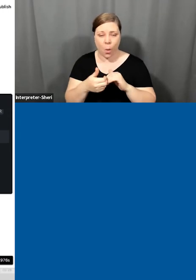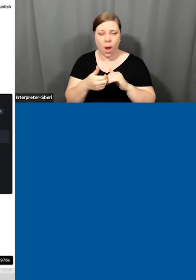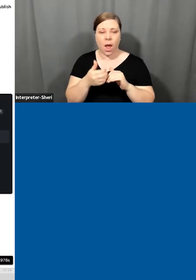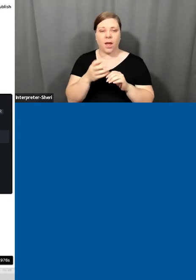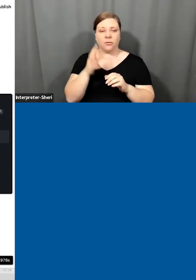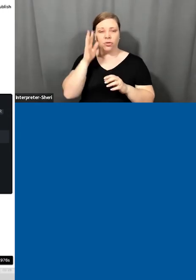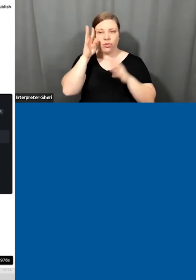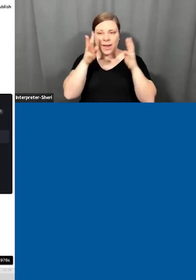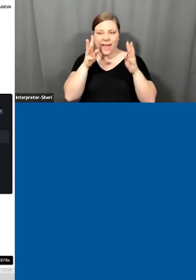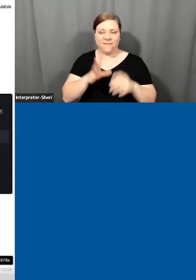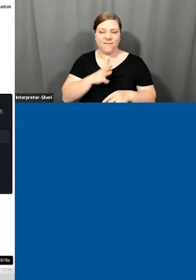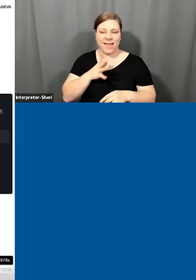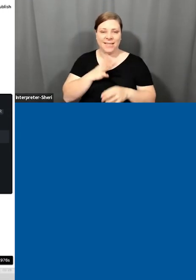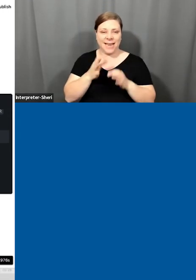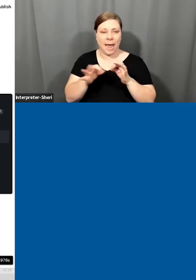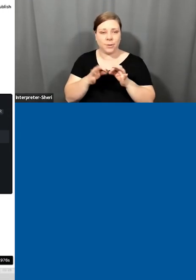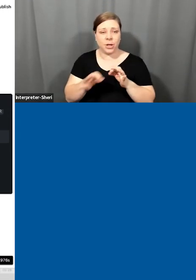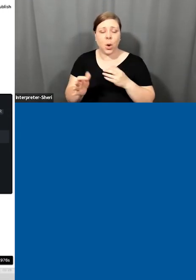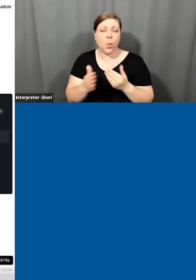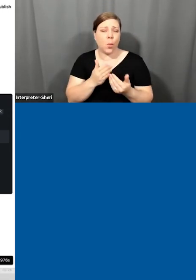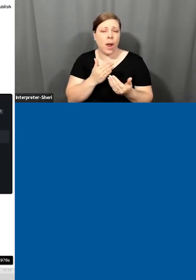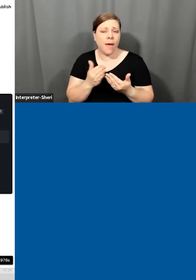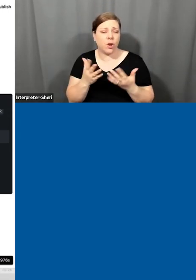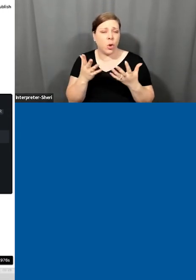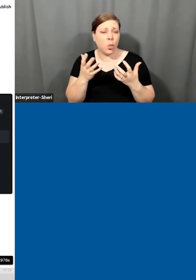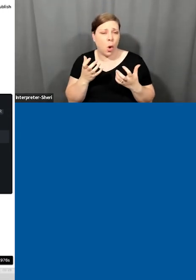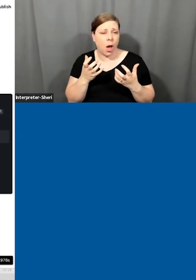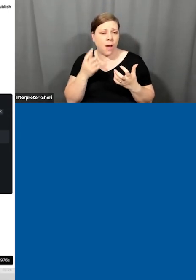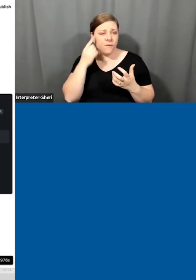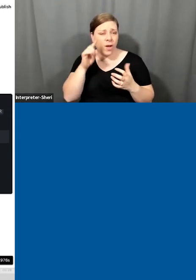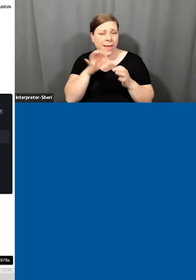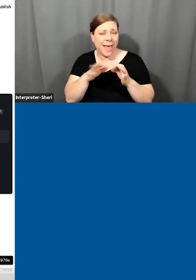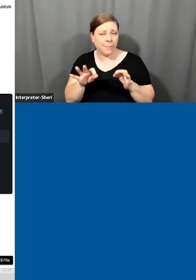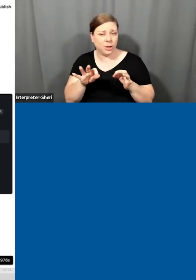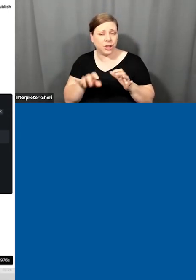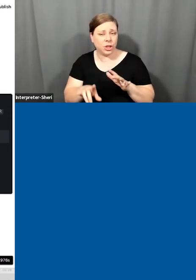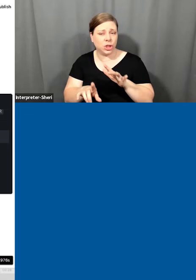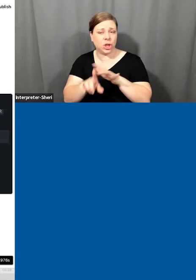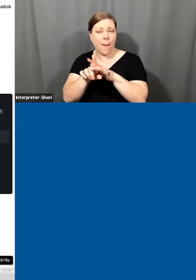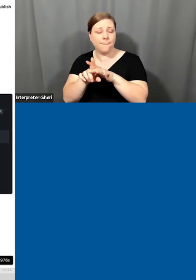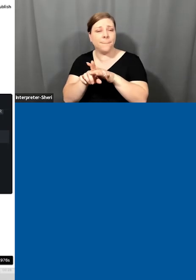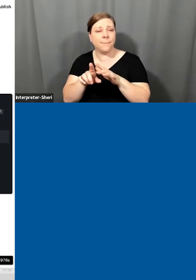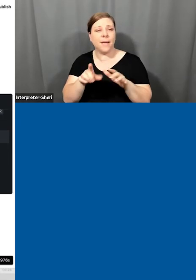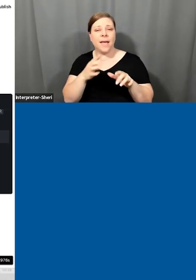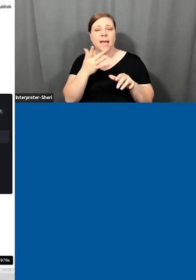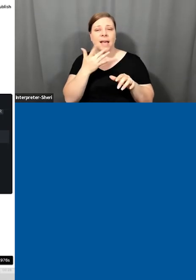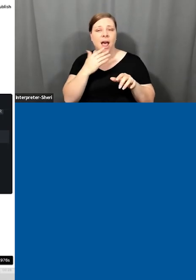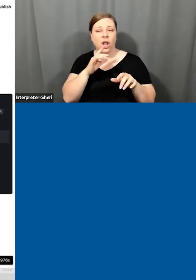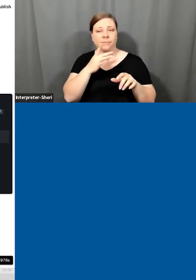Wherever you want the captions to show up, you would highlight that text and then you click the little plus icon at the top